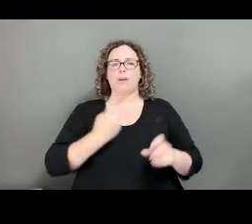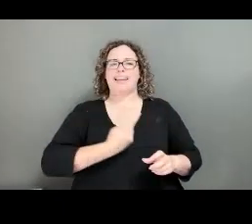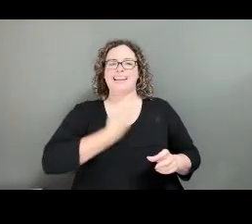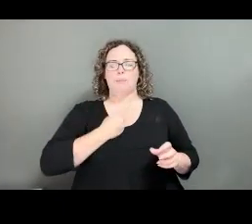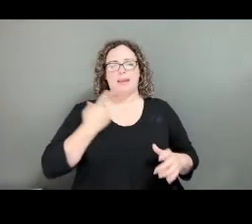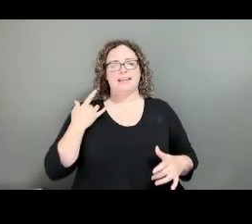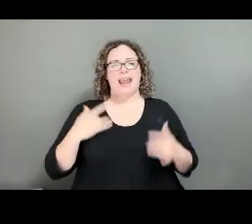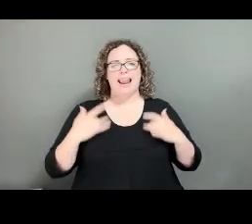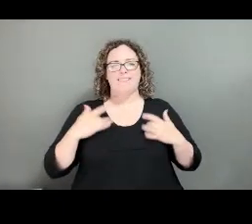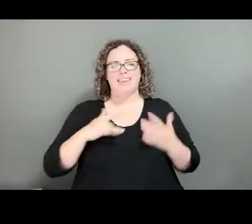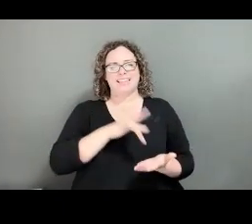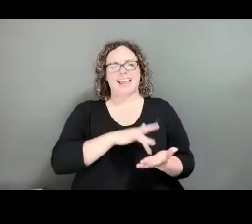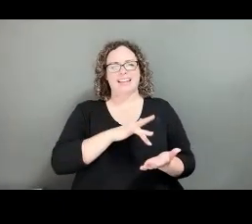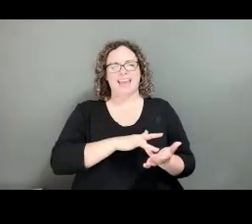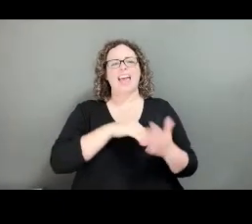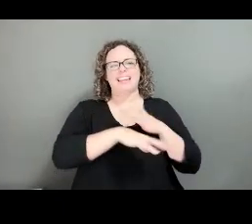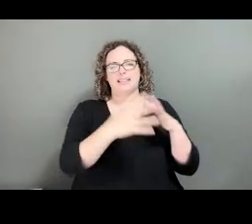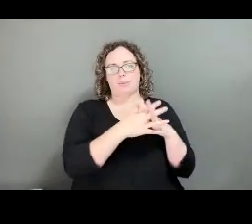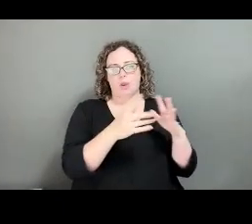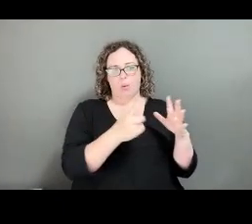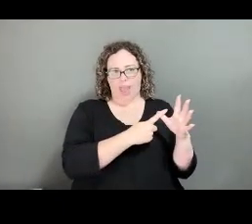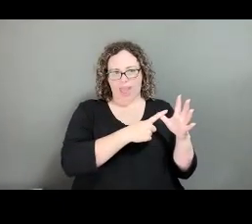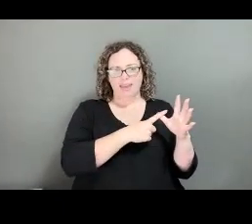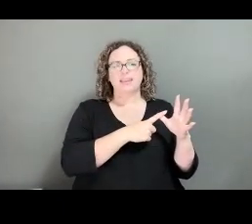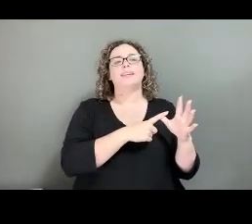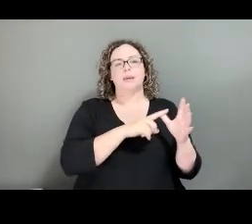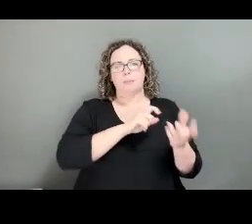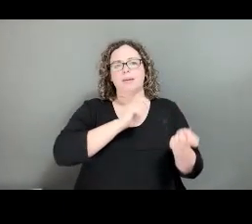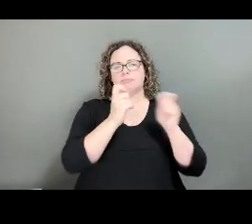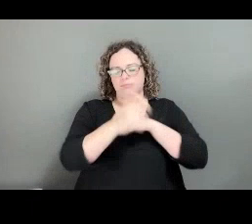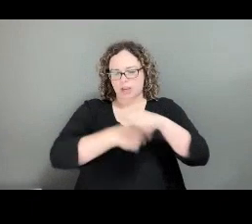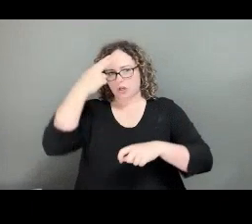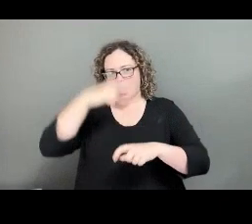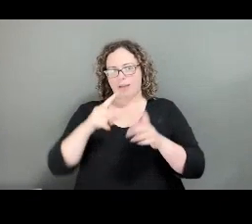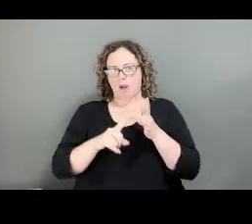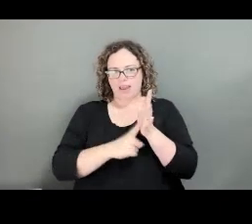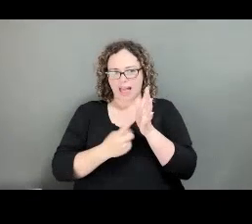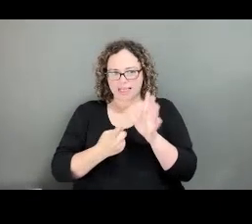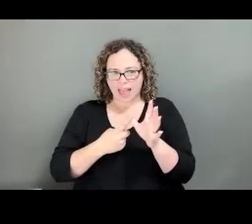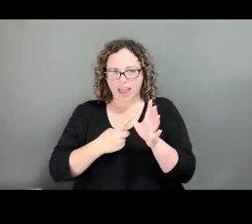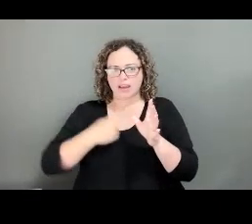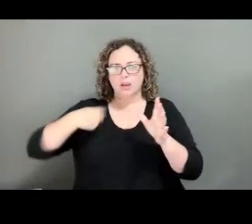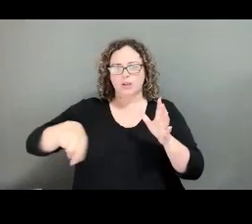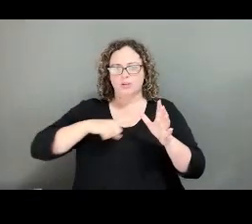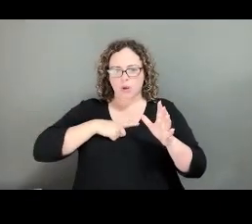we’re a national peer-led co-designed community for AT users to share information and lived experience about AT,